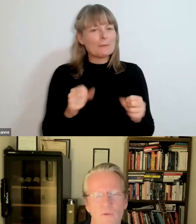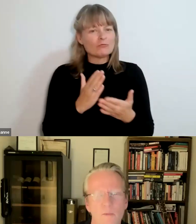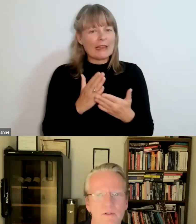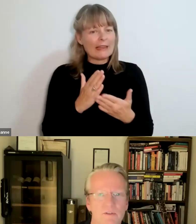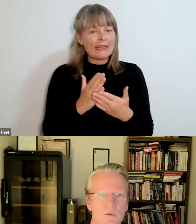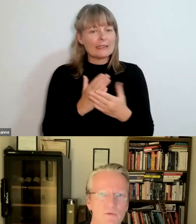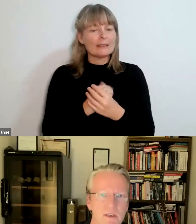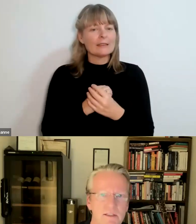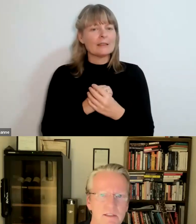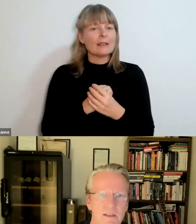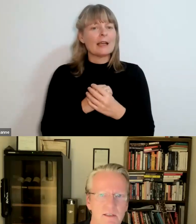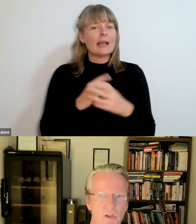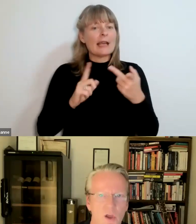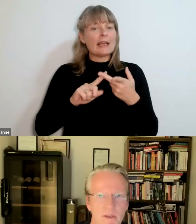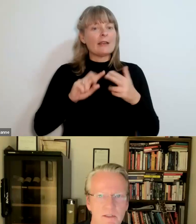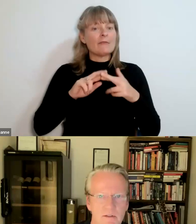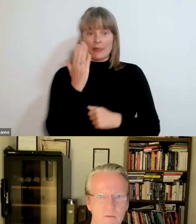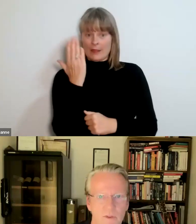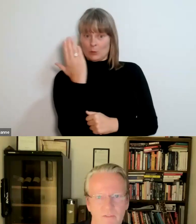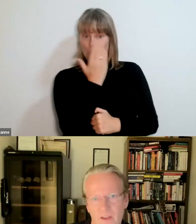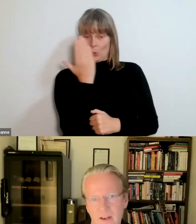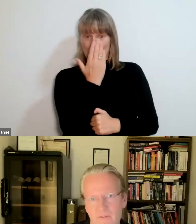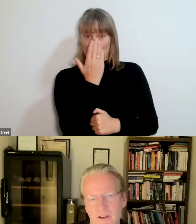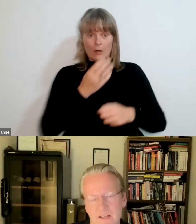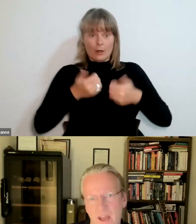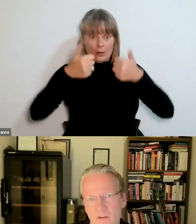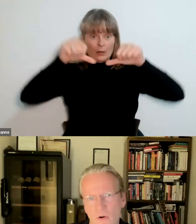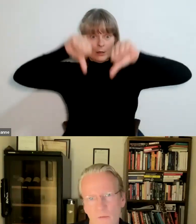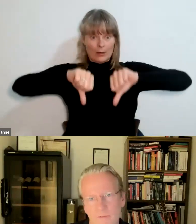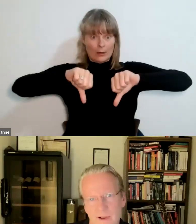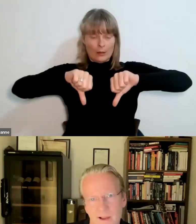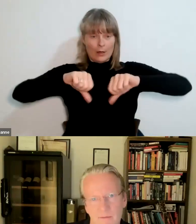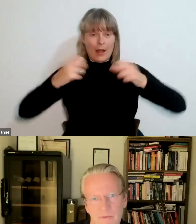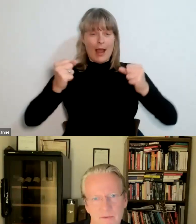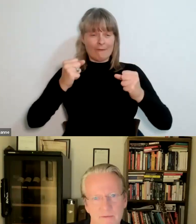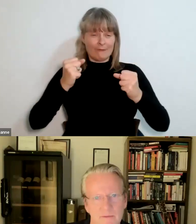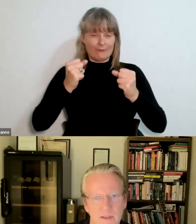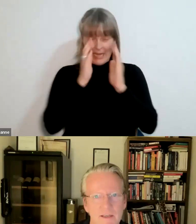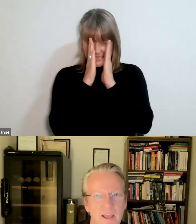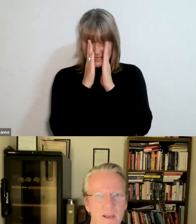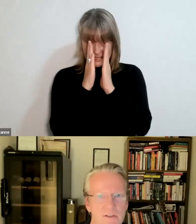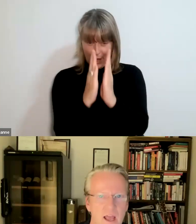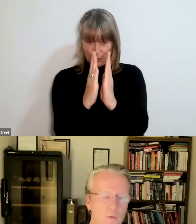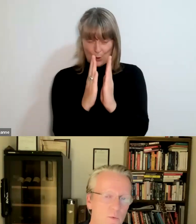priority on literacy and numeracy, because those things are (unknown term).